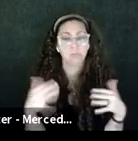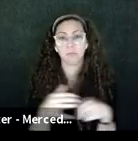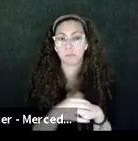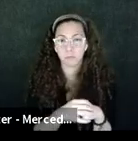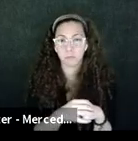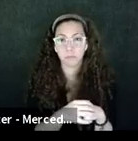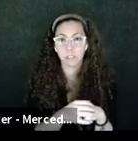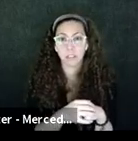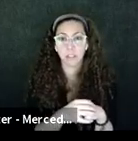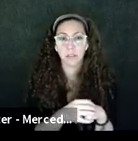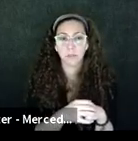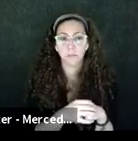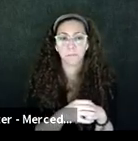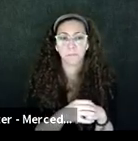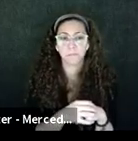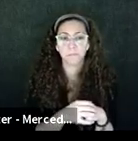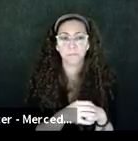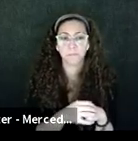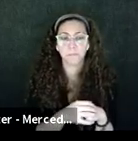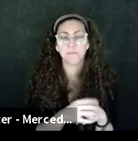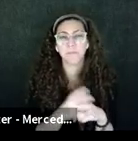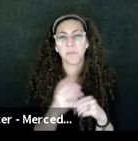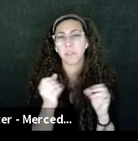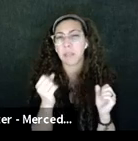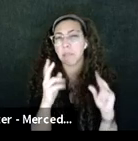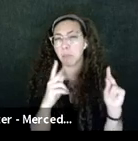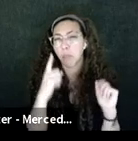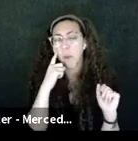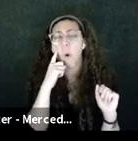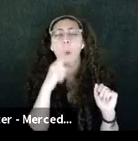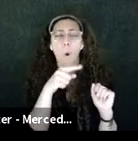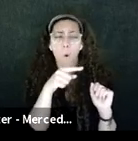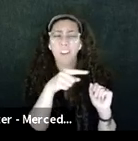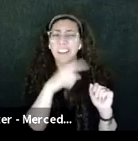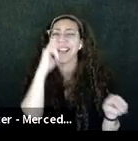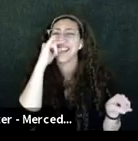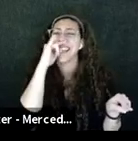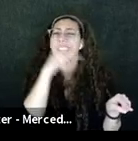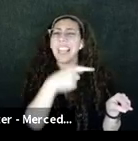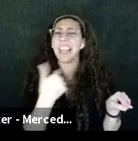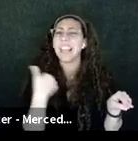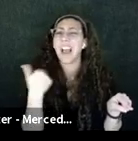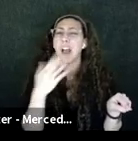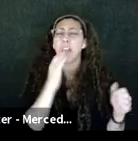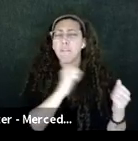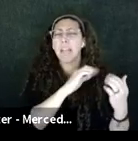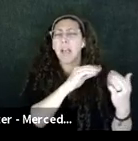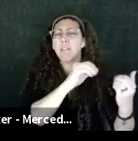Jason Williams: One of the assumptions is when you've been through a tough go as a kid. Maybe it'll affect you emotionally. So maybe you have